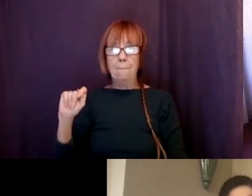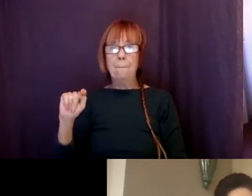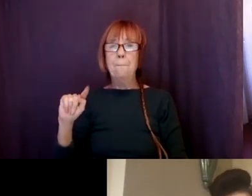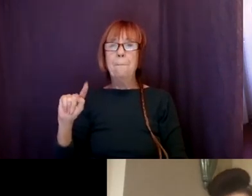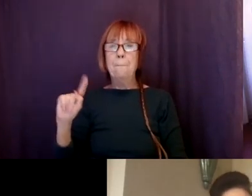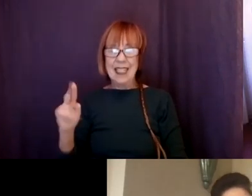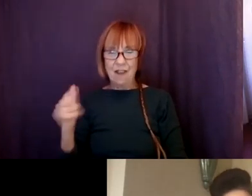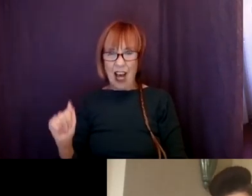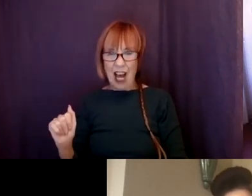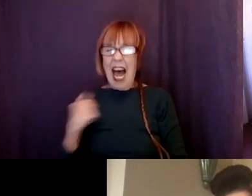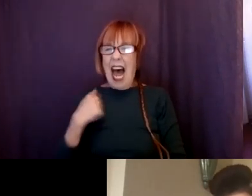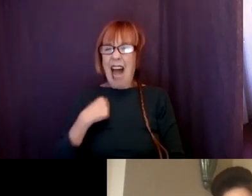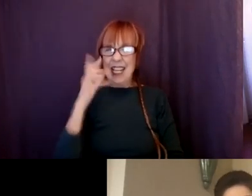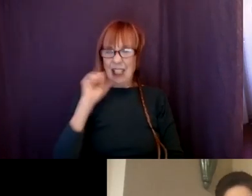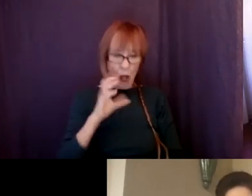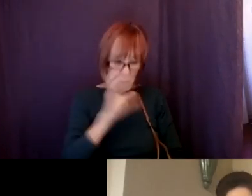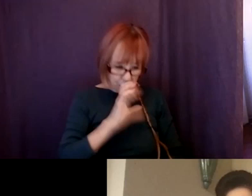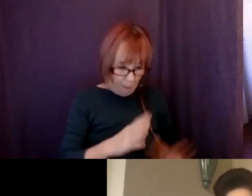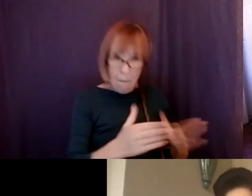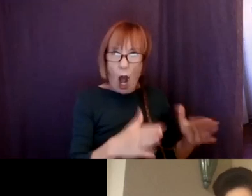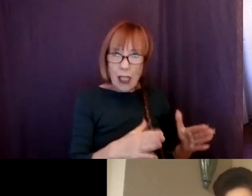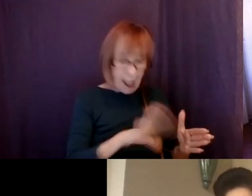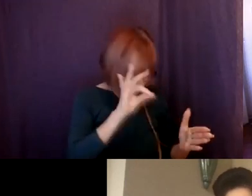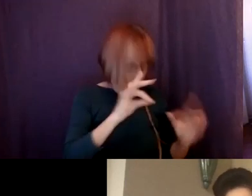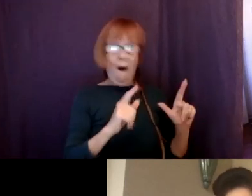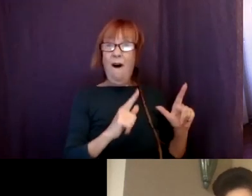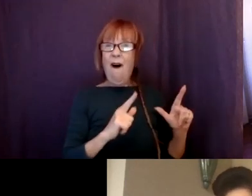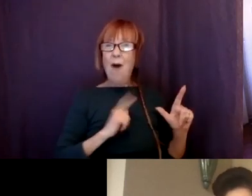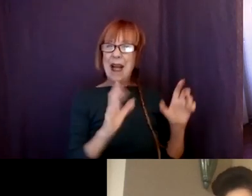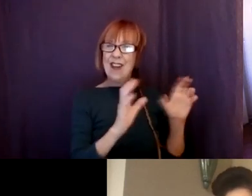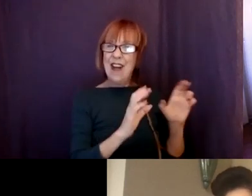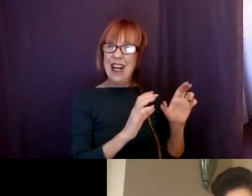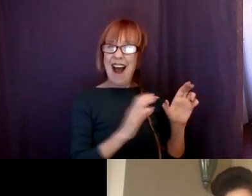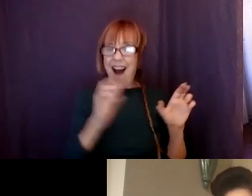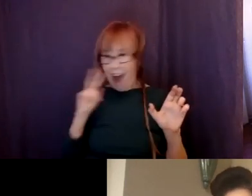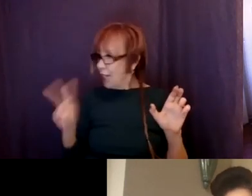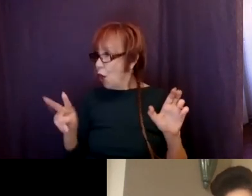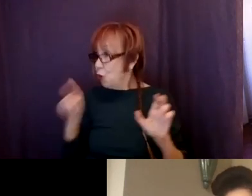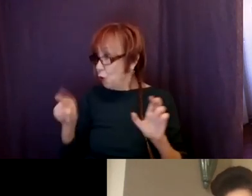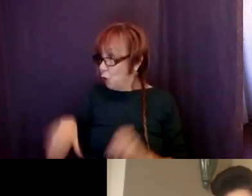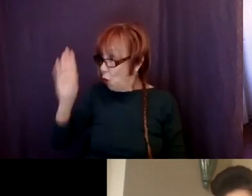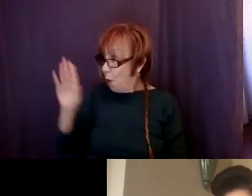mitzvah certificate, so when I saw that you grew up, and that you went to temple, I was like,